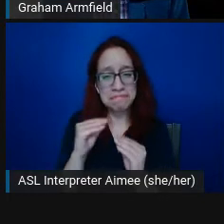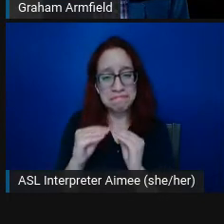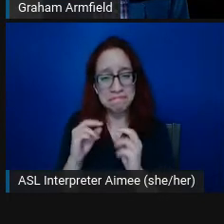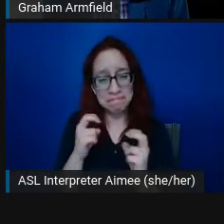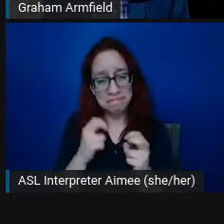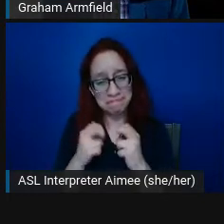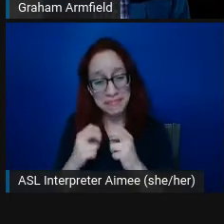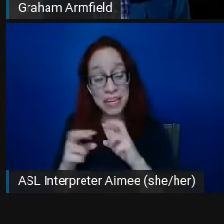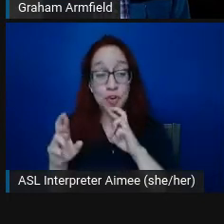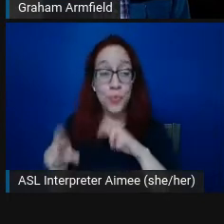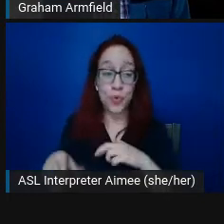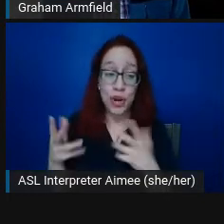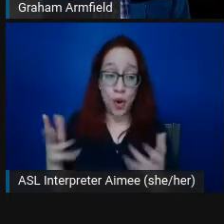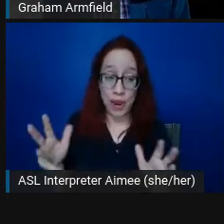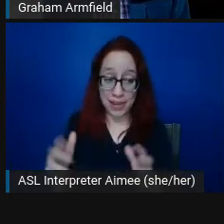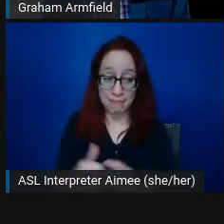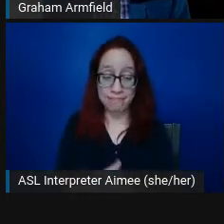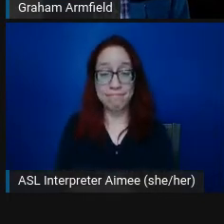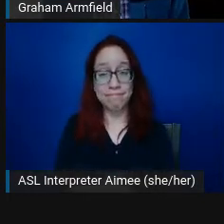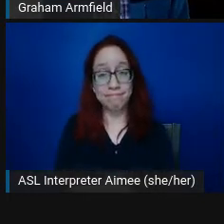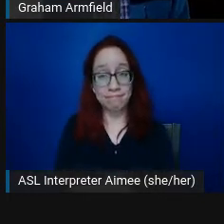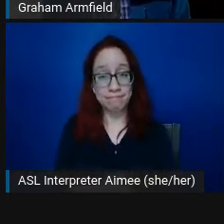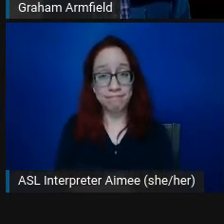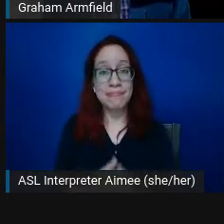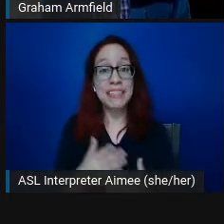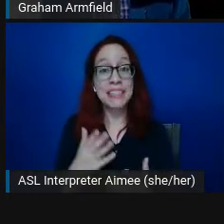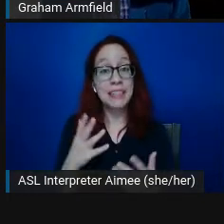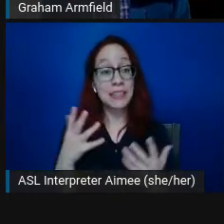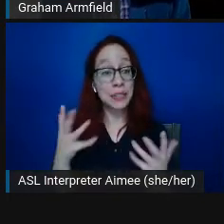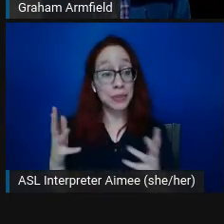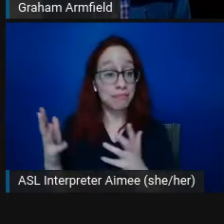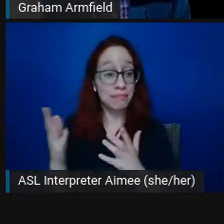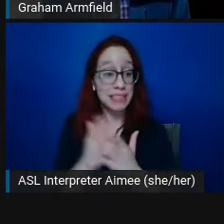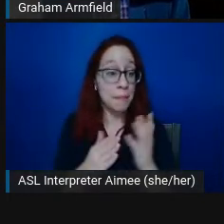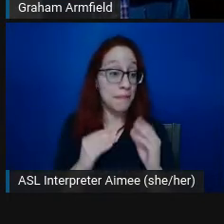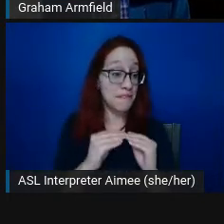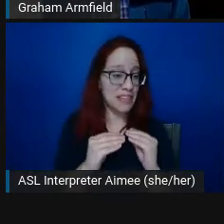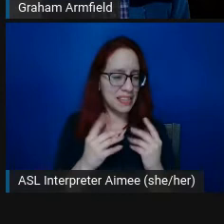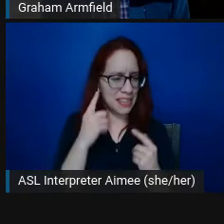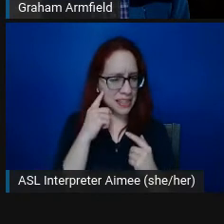some of them, and already some have been fixed. I think in the Coblocks ones, a couple